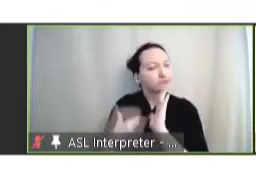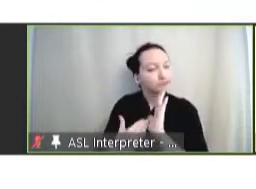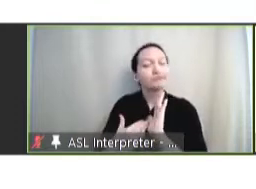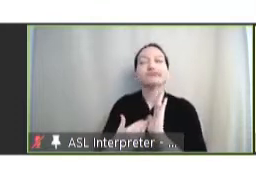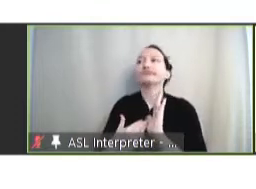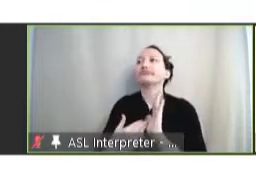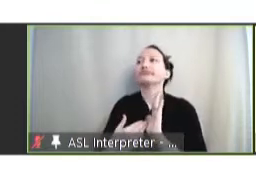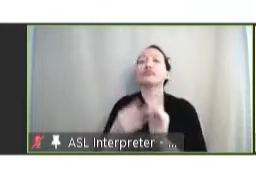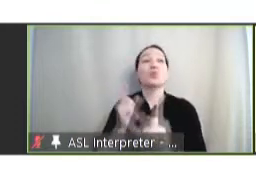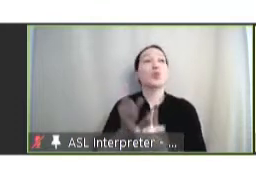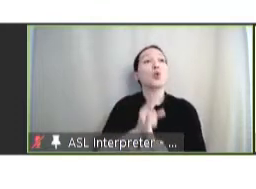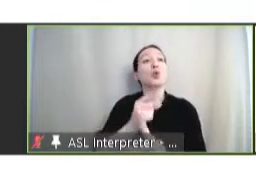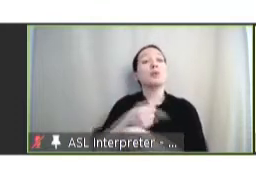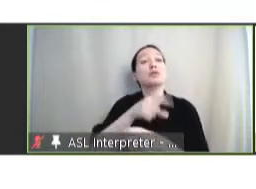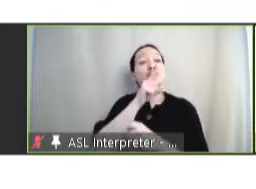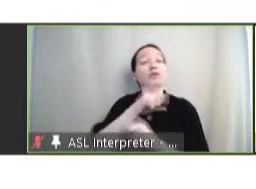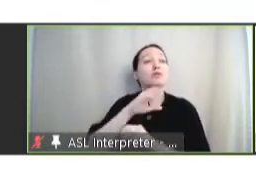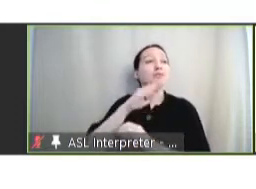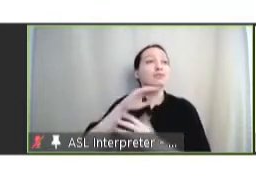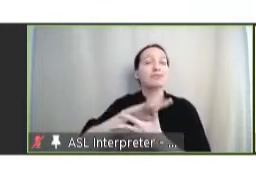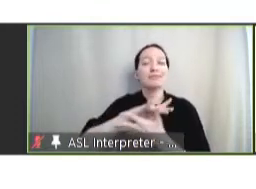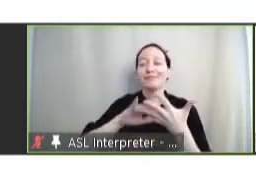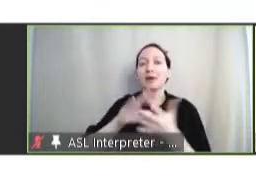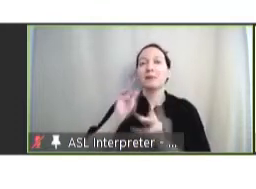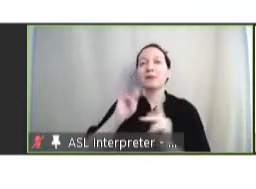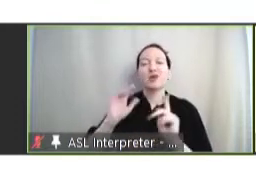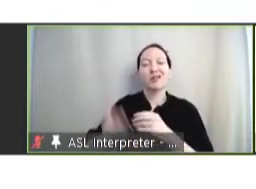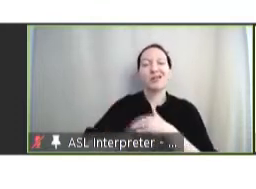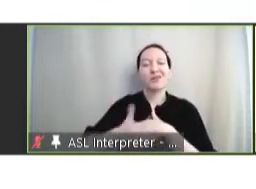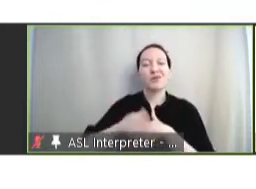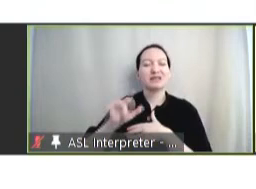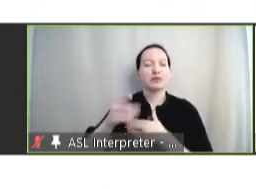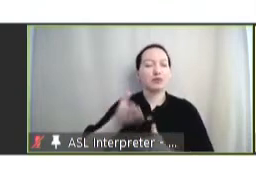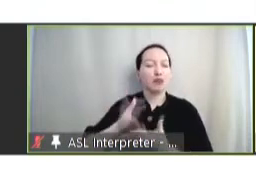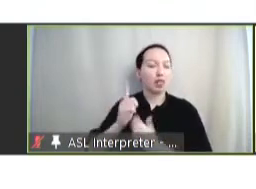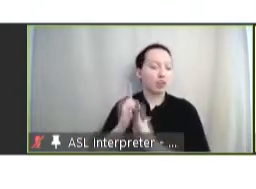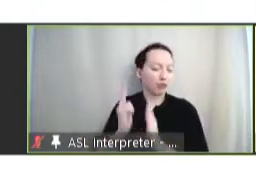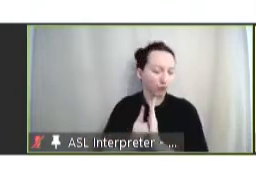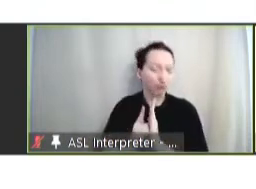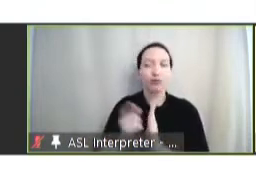designed to ensure that entities covered by civil rights laws understand their obligations